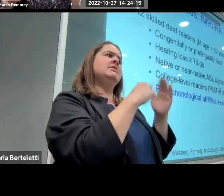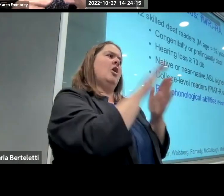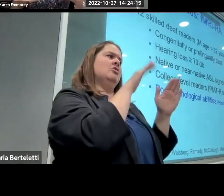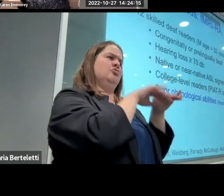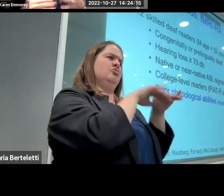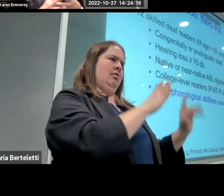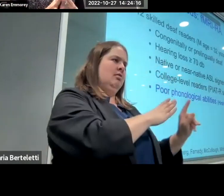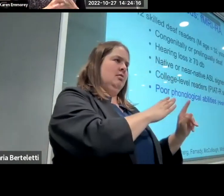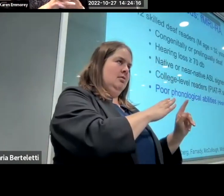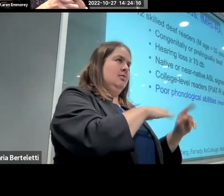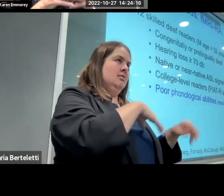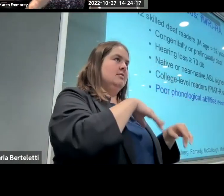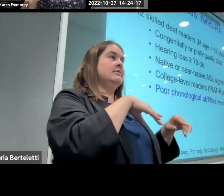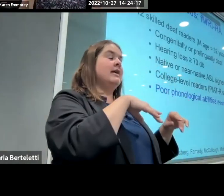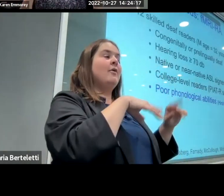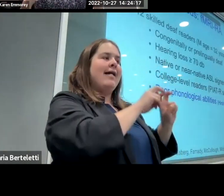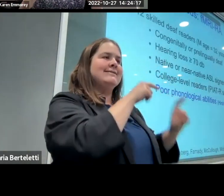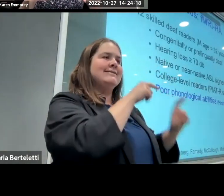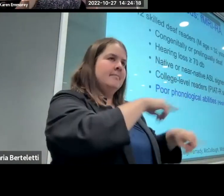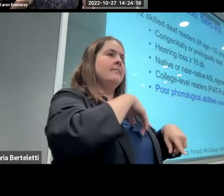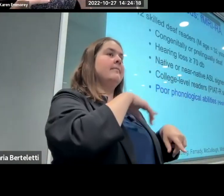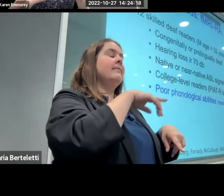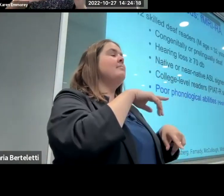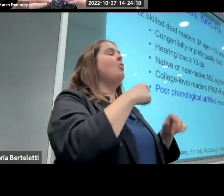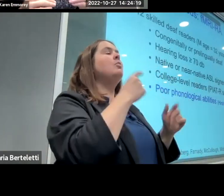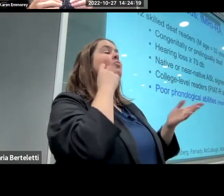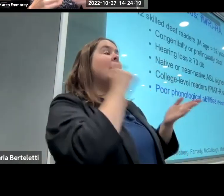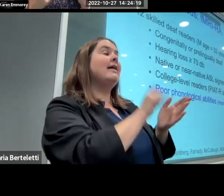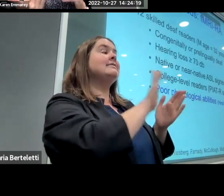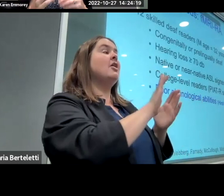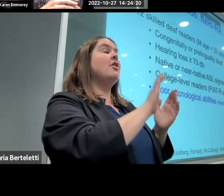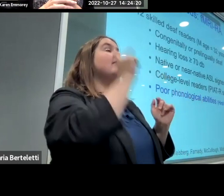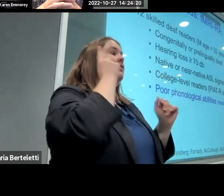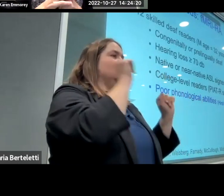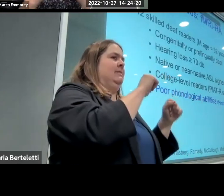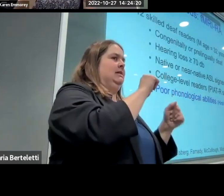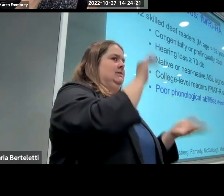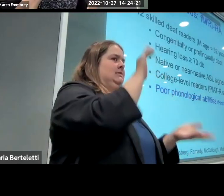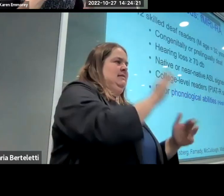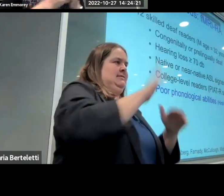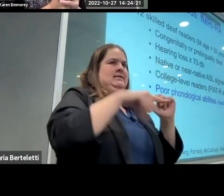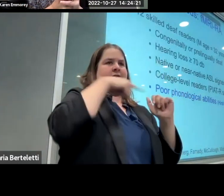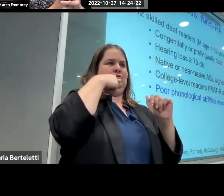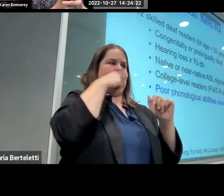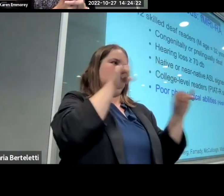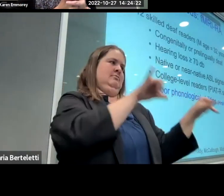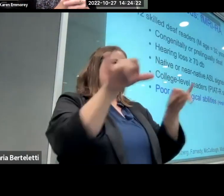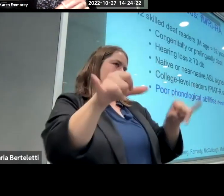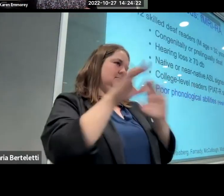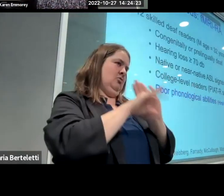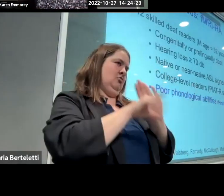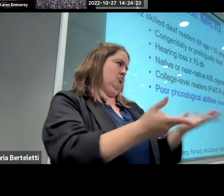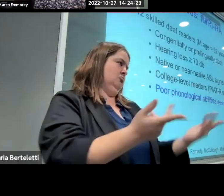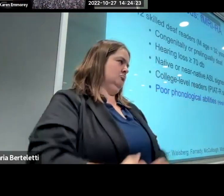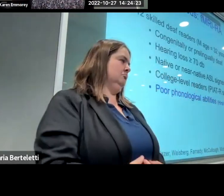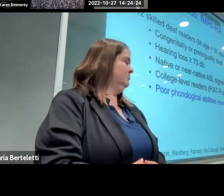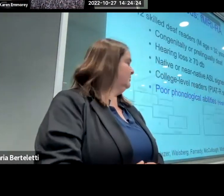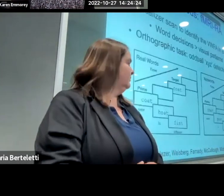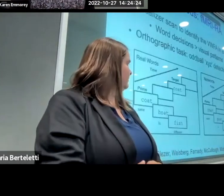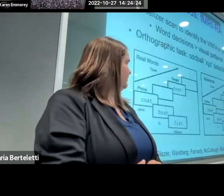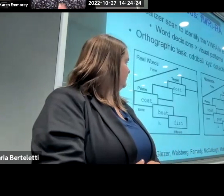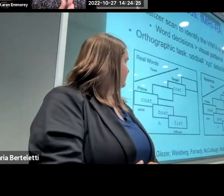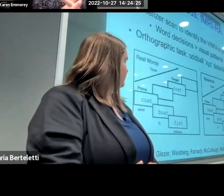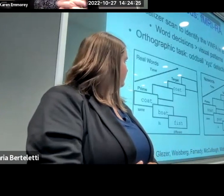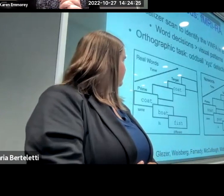And here's the task. First. It's important to know we. You need to localize the visual work, form area in each individual, because it's not always in the same place in each person.